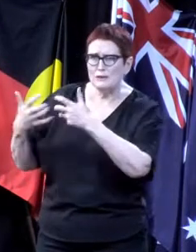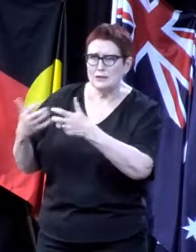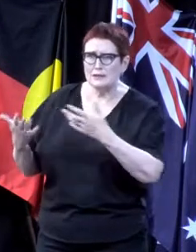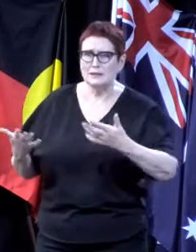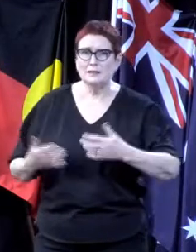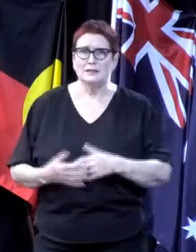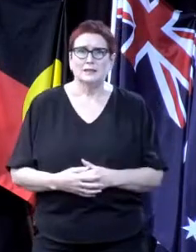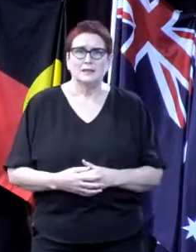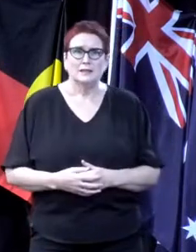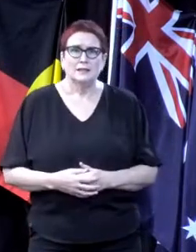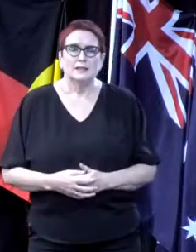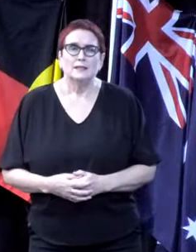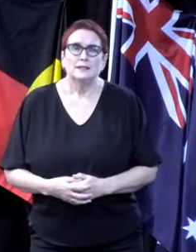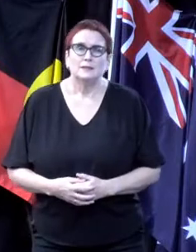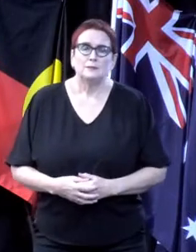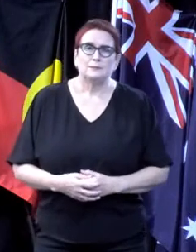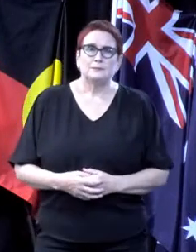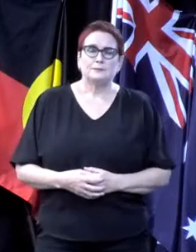We'll make some inquiries. Alright.